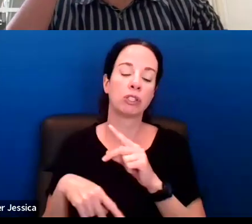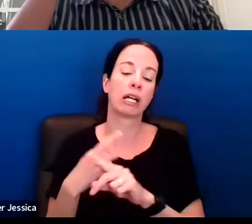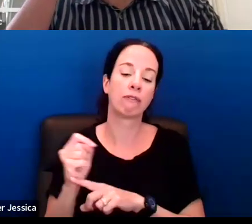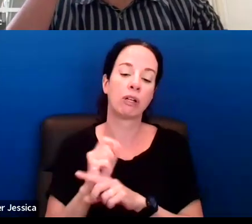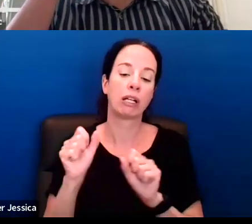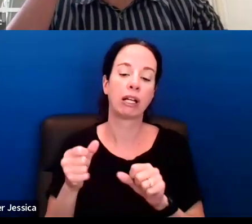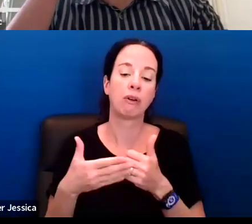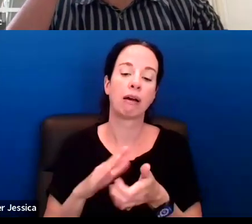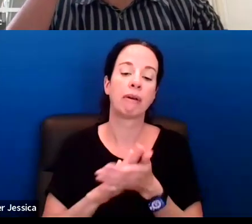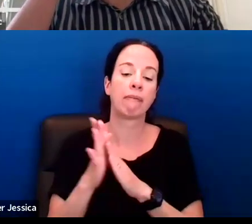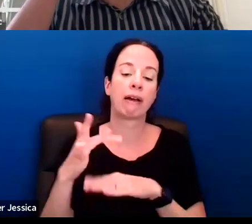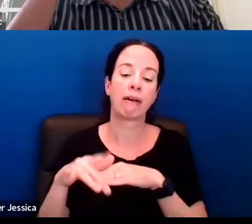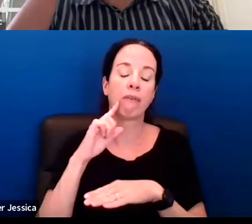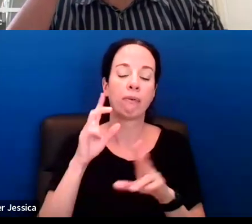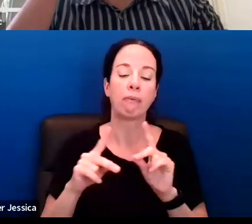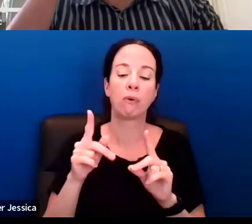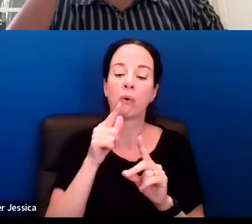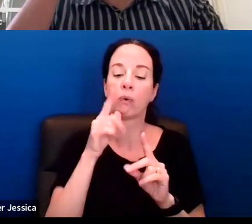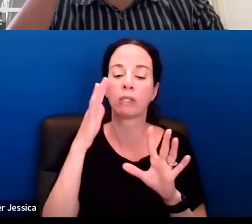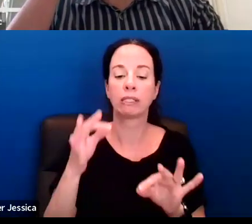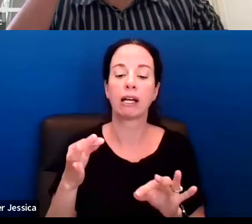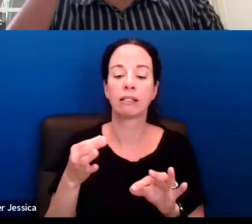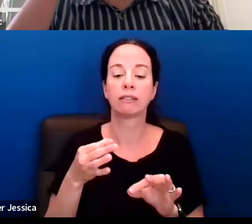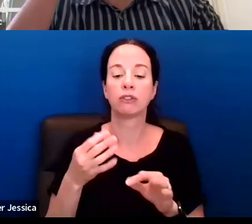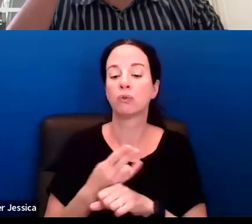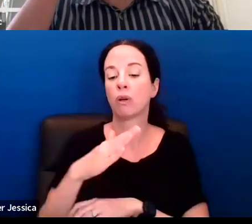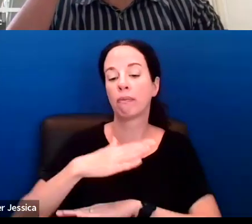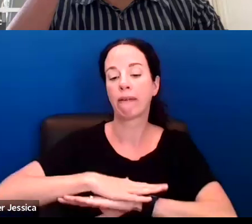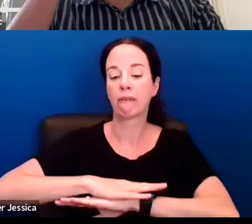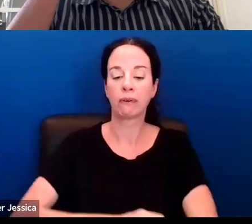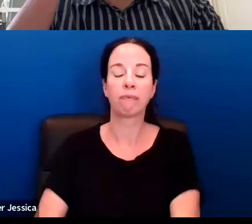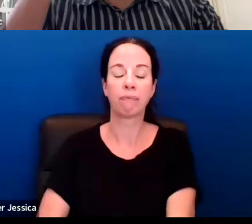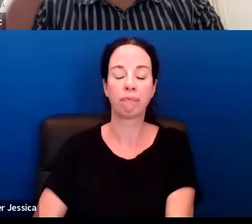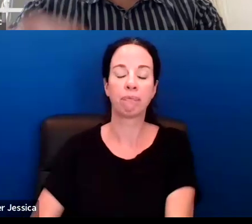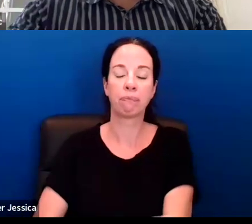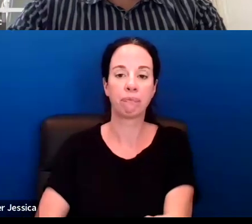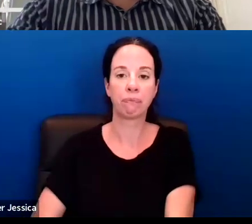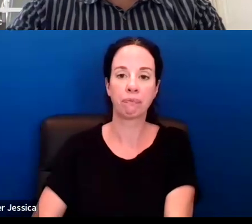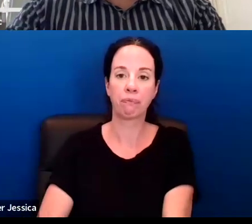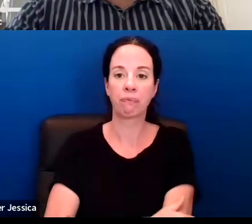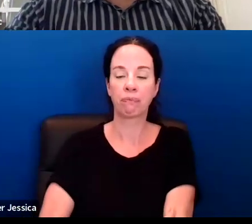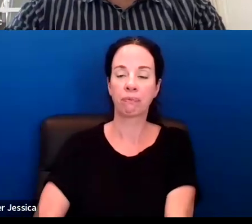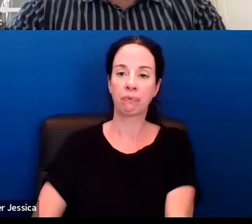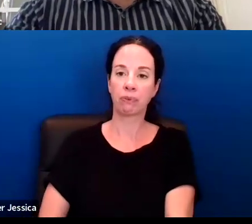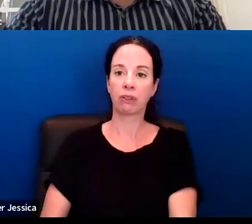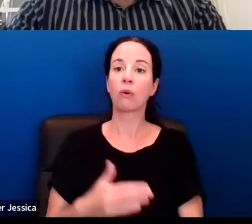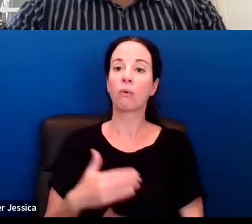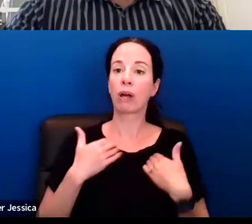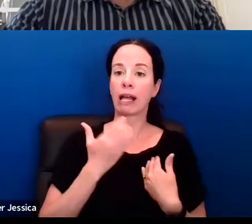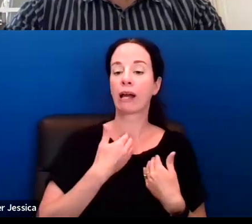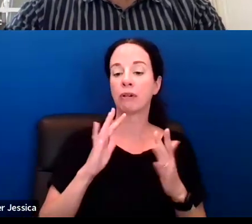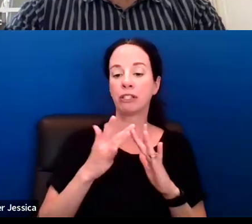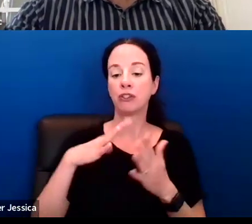to folks who decide to work with your platform? Absolutely. Well, our Digital Learn platform is